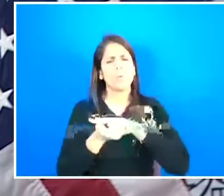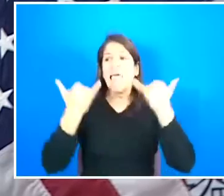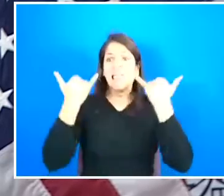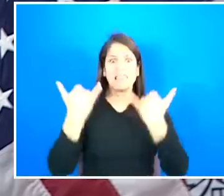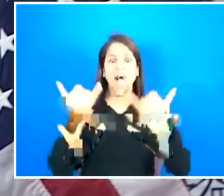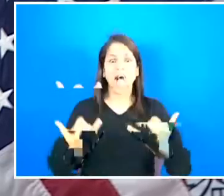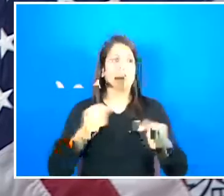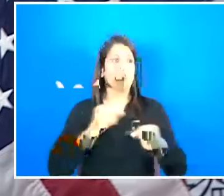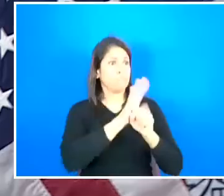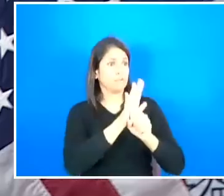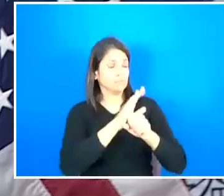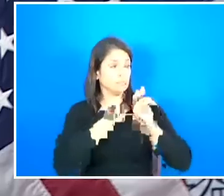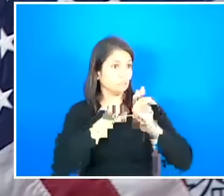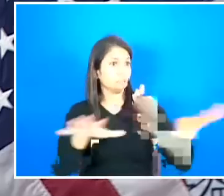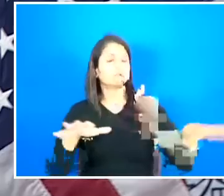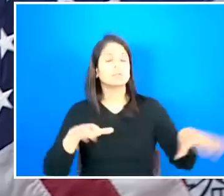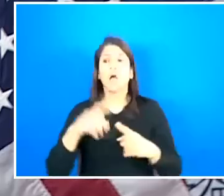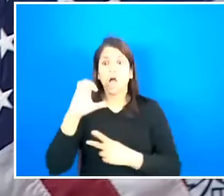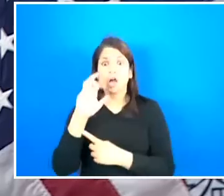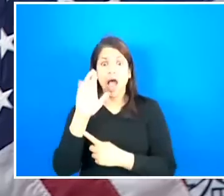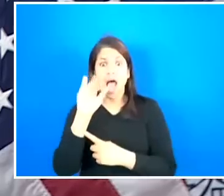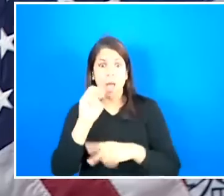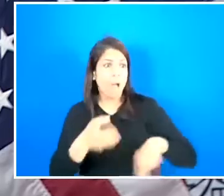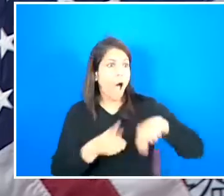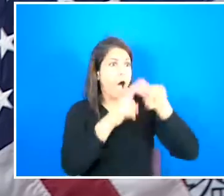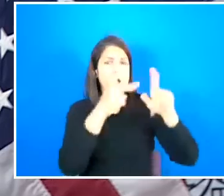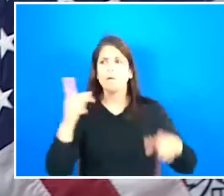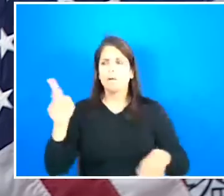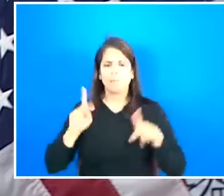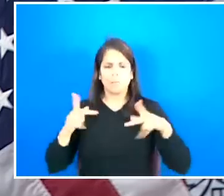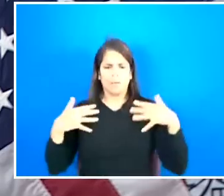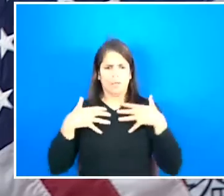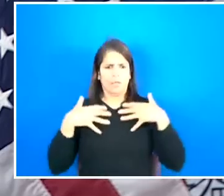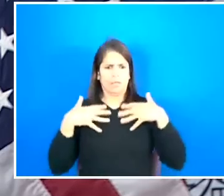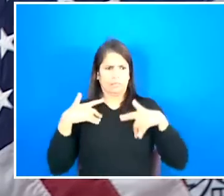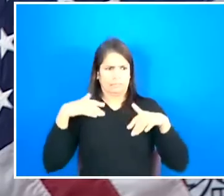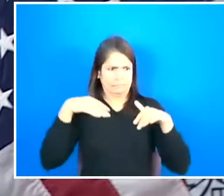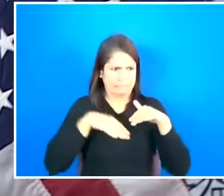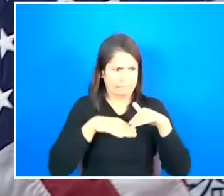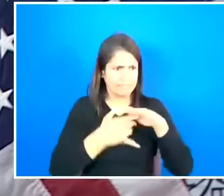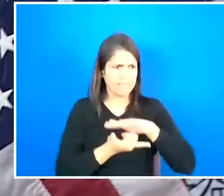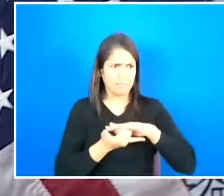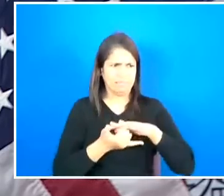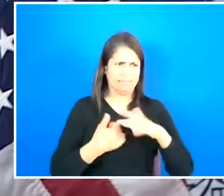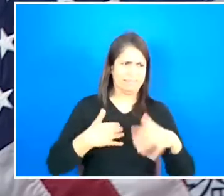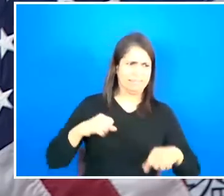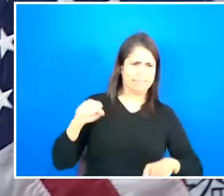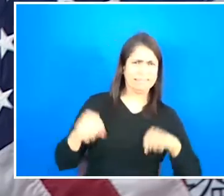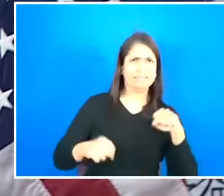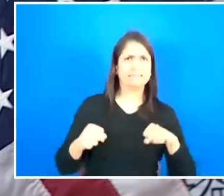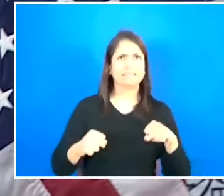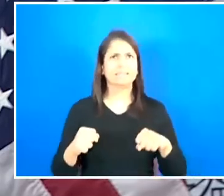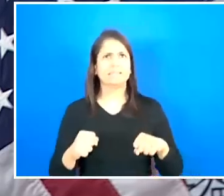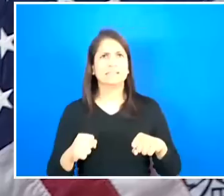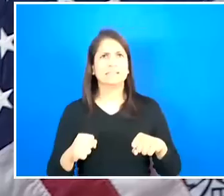CORONAVIRUS. THERES 'STILL A LOT OF CONCERN BOAUT BEING CLOSE TOGETHER. WHAT ELSE CAN YOU